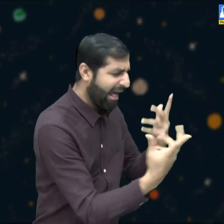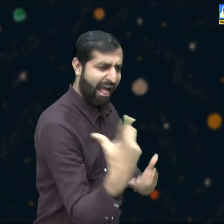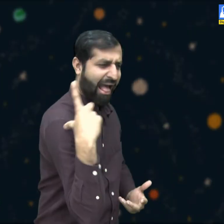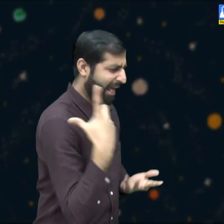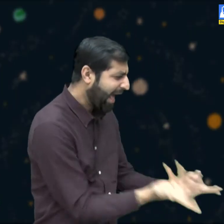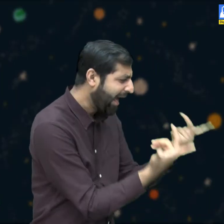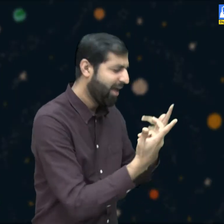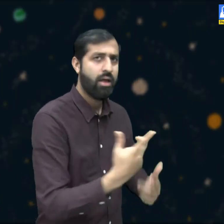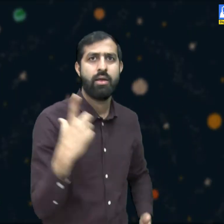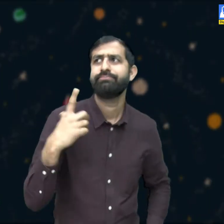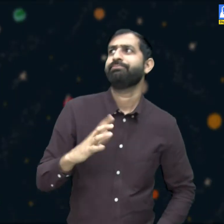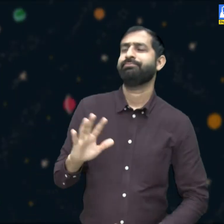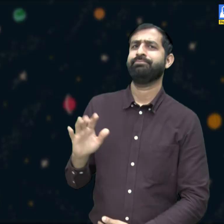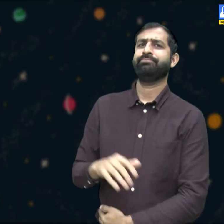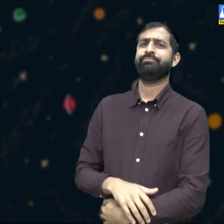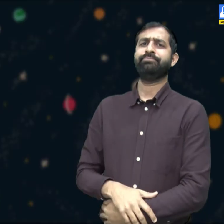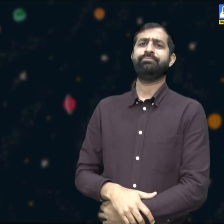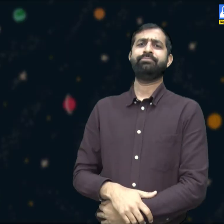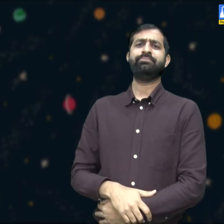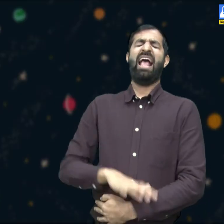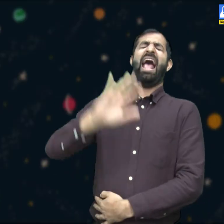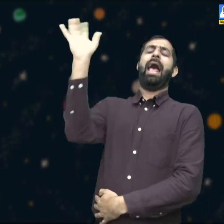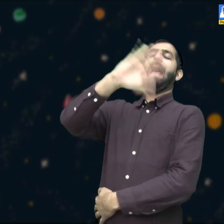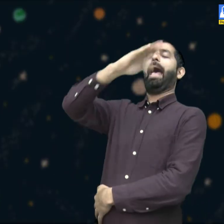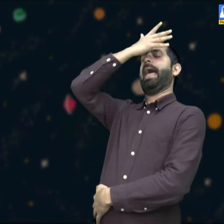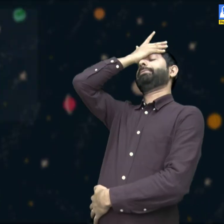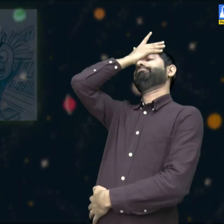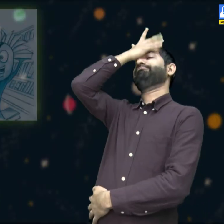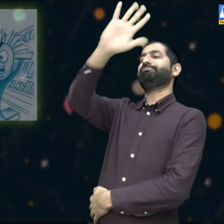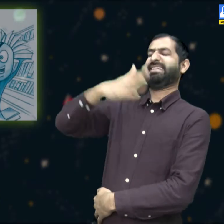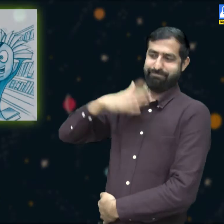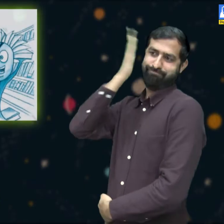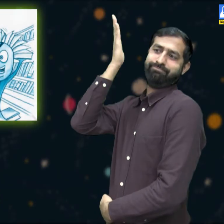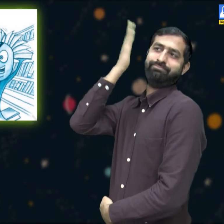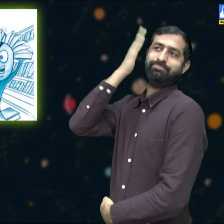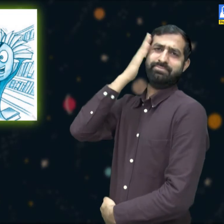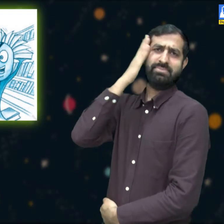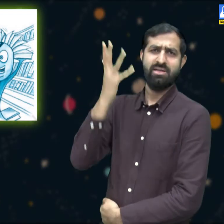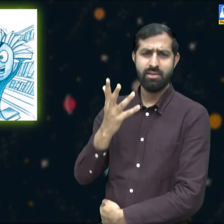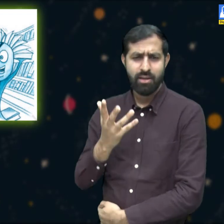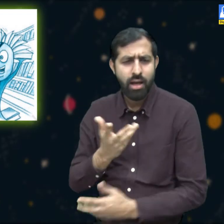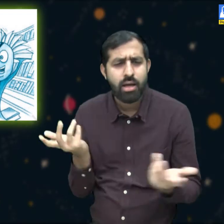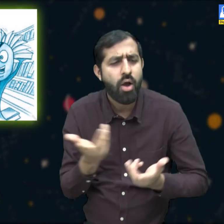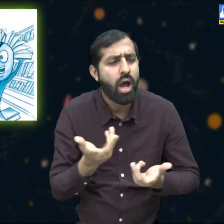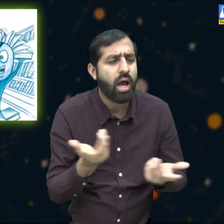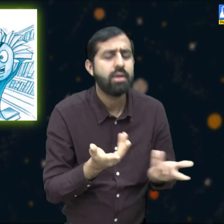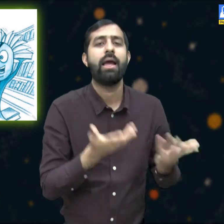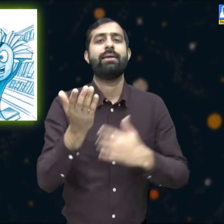Think Tank said, ''What are you doing?'' The martian did not answer. Then one of them said, ''Sir, I know what is this''.